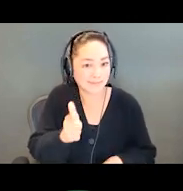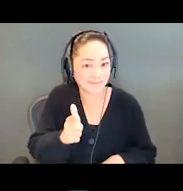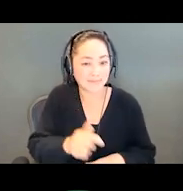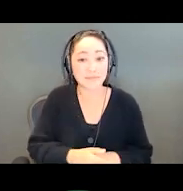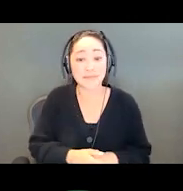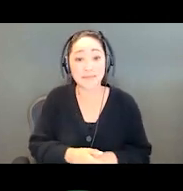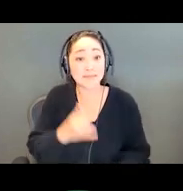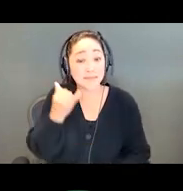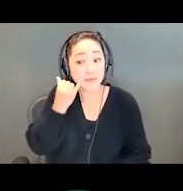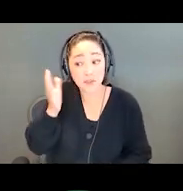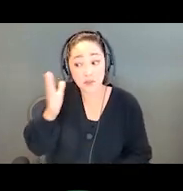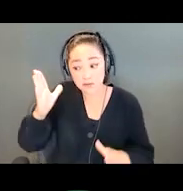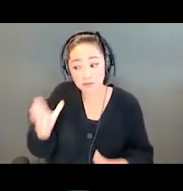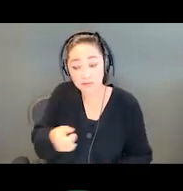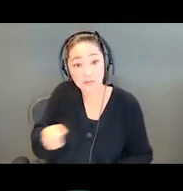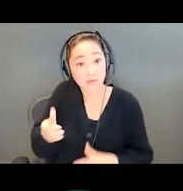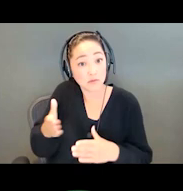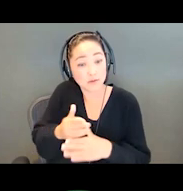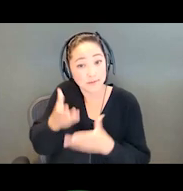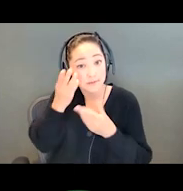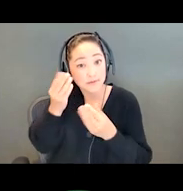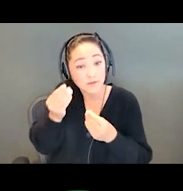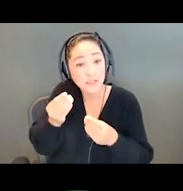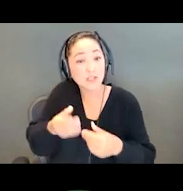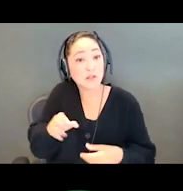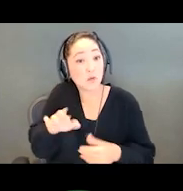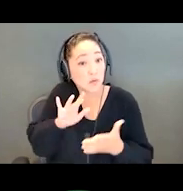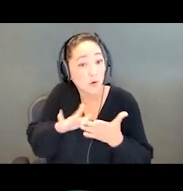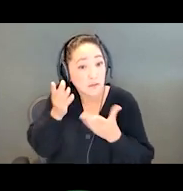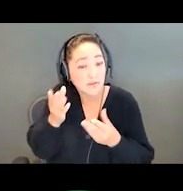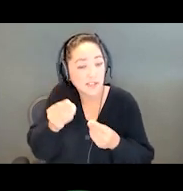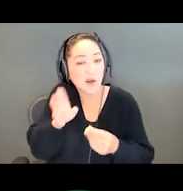If presenters share contact details or website links, Those have been added to their bio